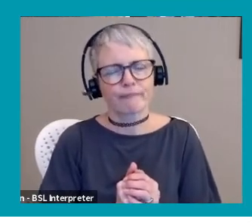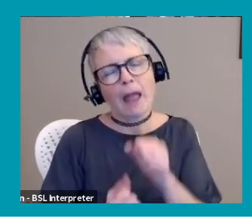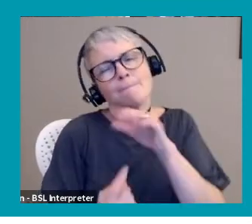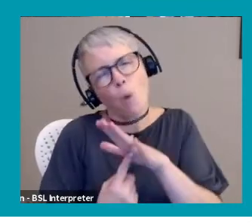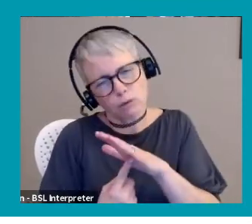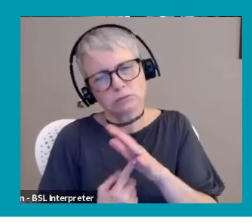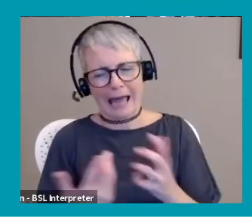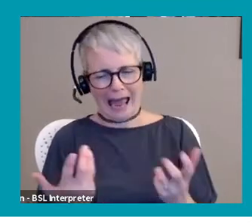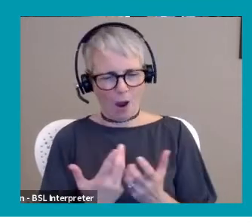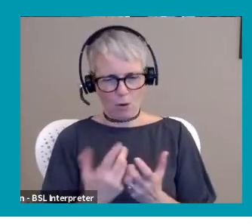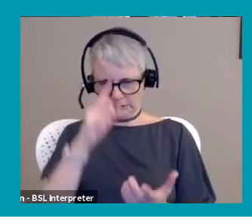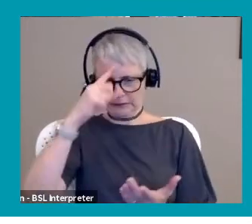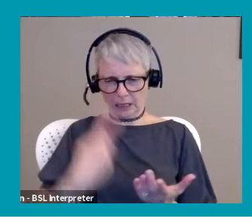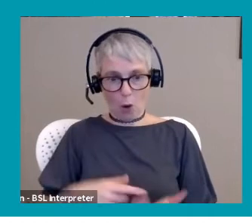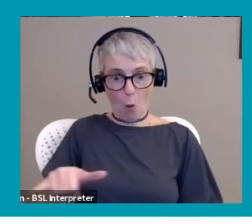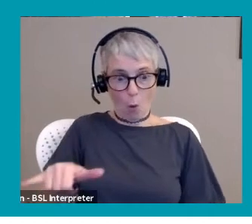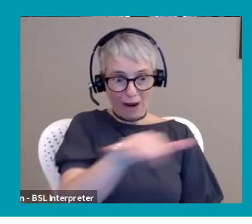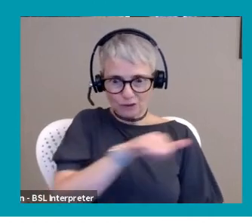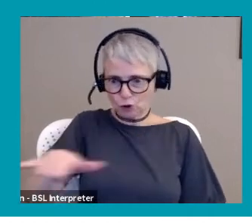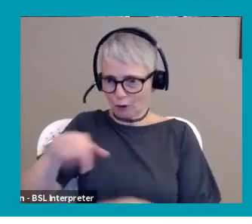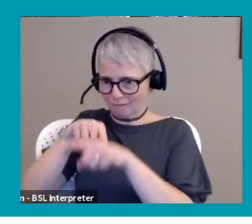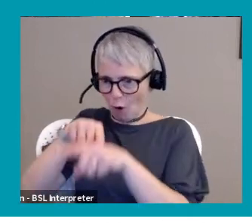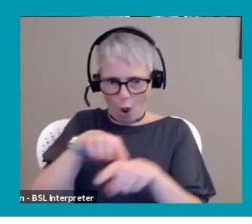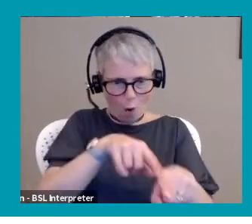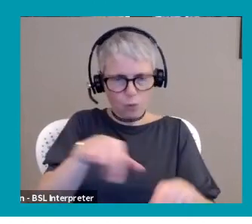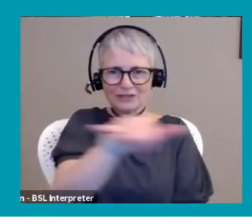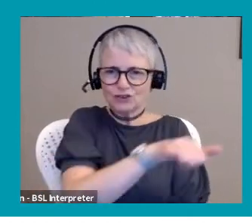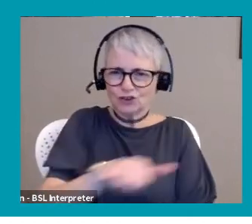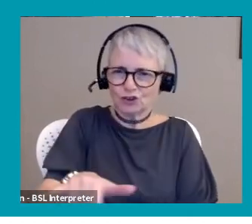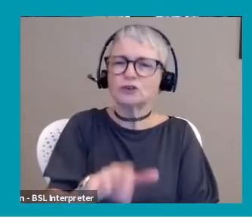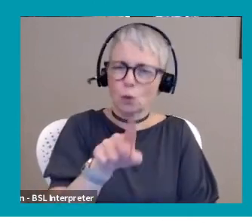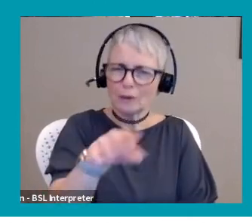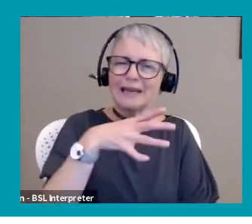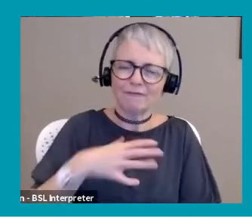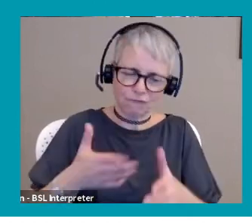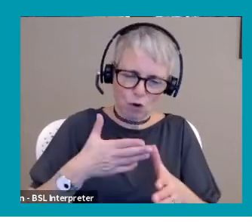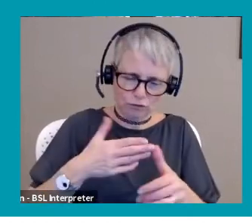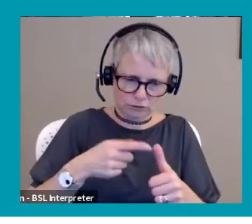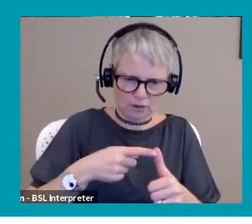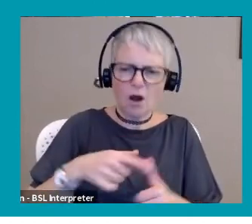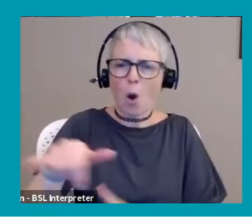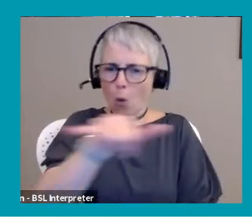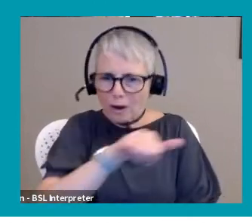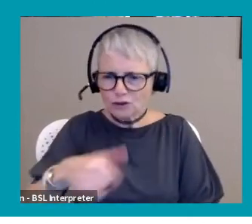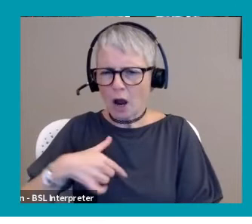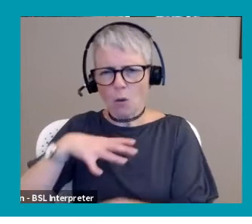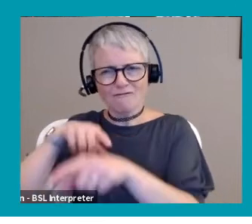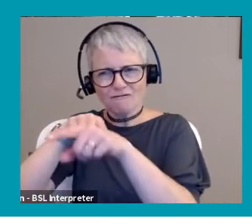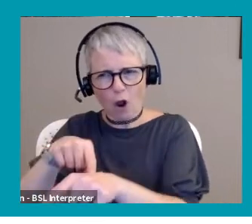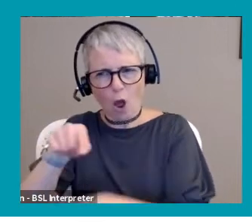Yeah. First of all you want to identify the write job board and this is based on the type of role you are looking for.